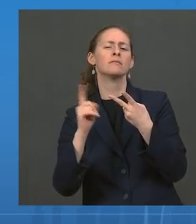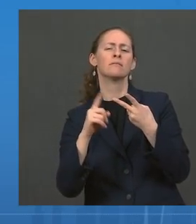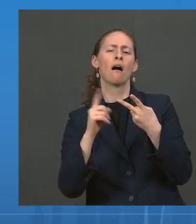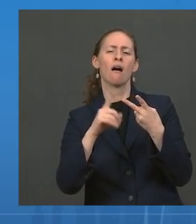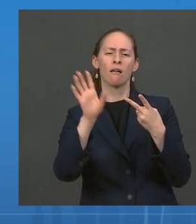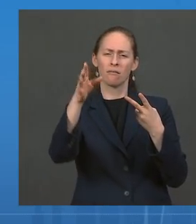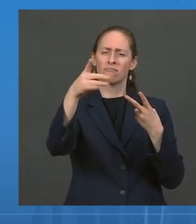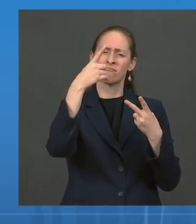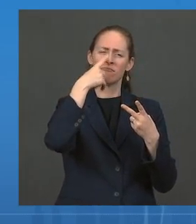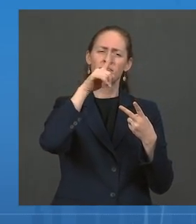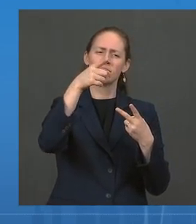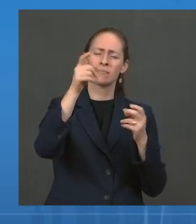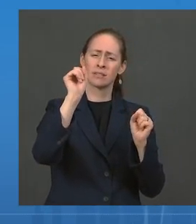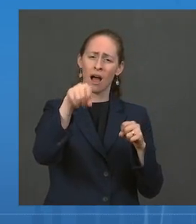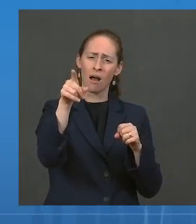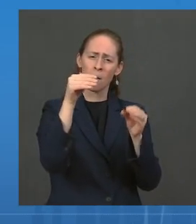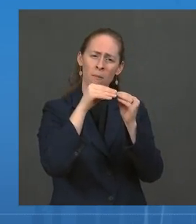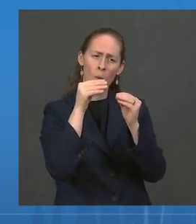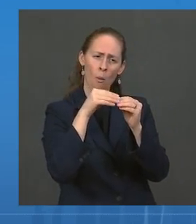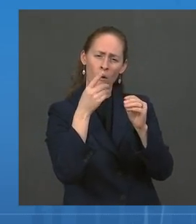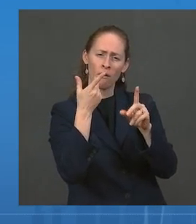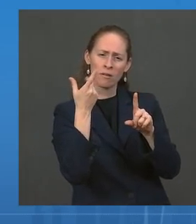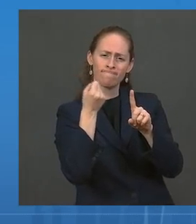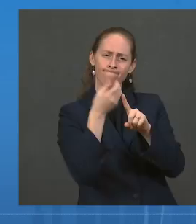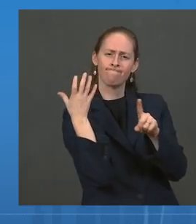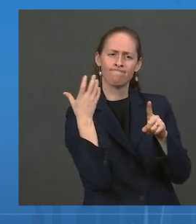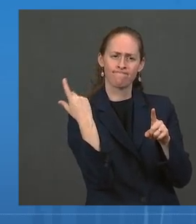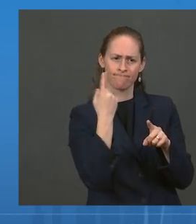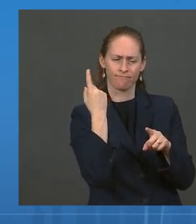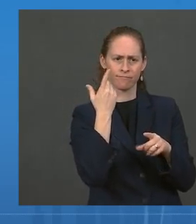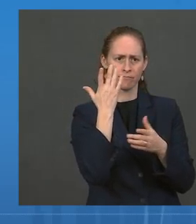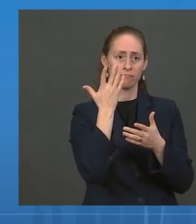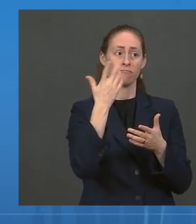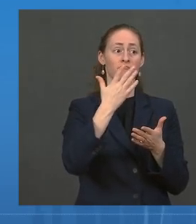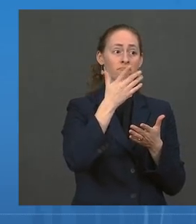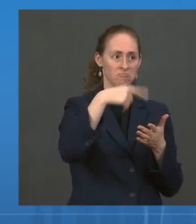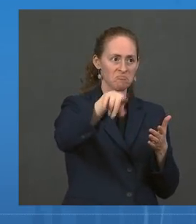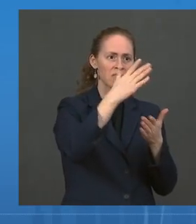that you have some areas that are lifting mask mandates and others that are reinforcing them?